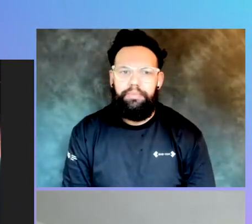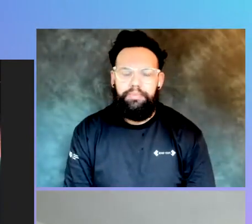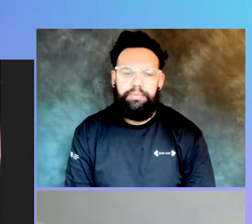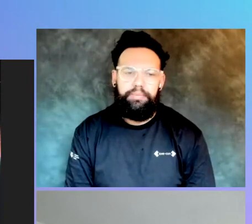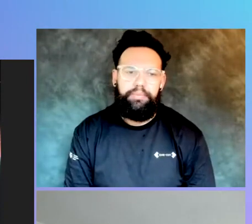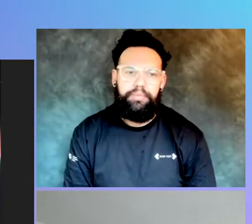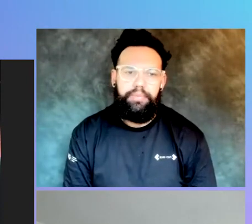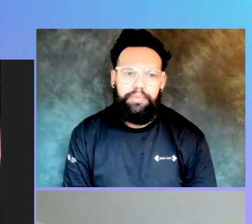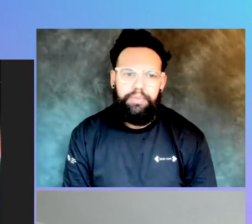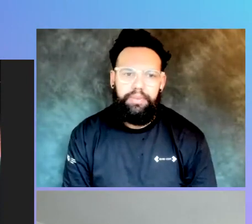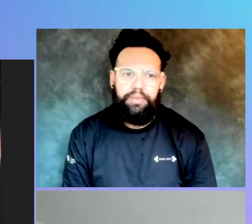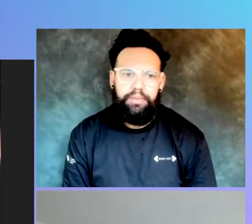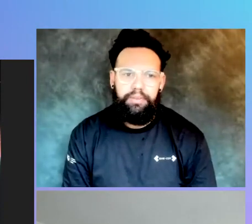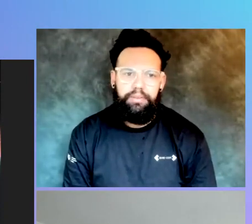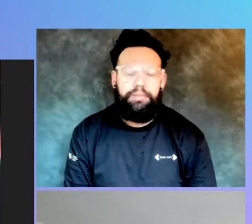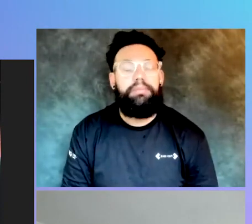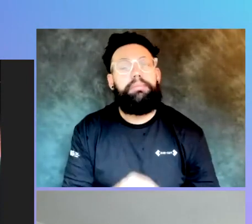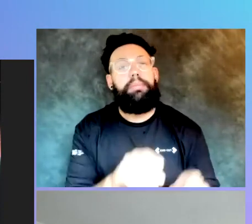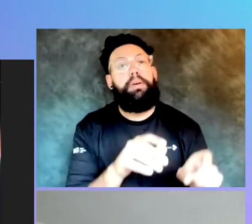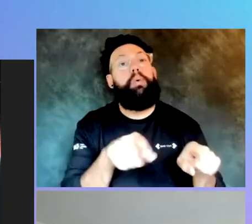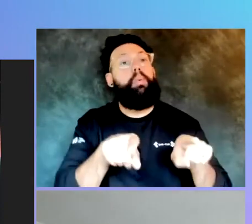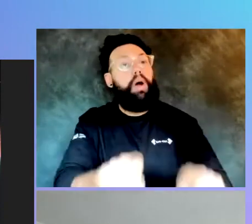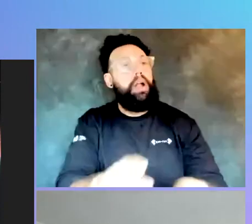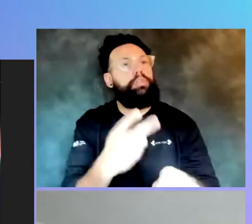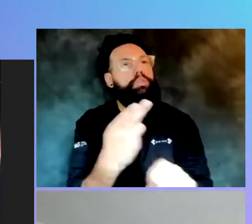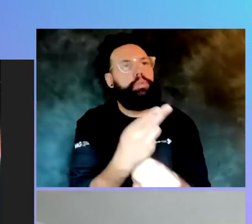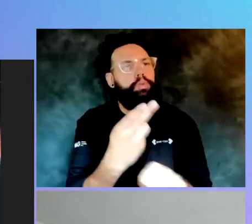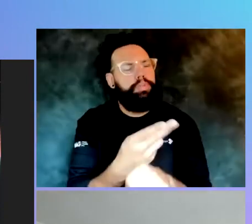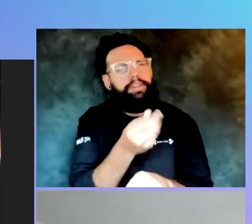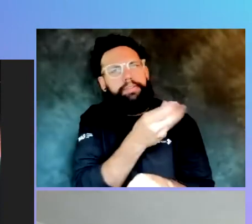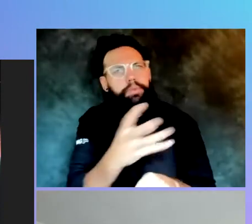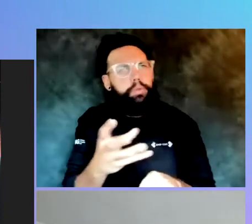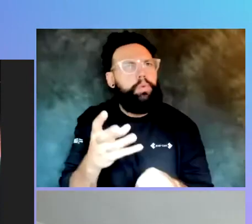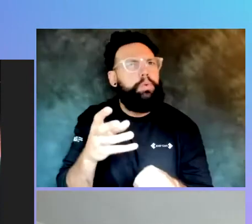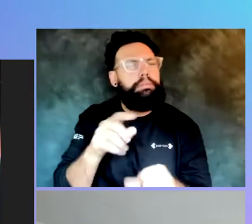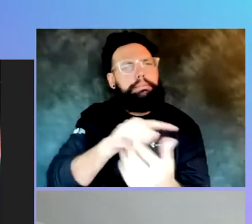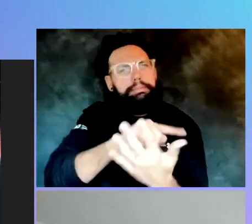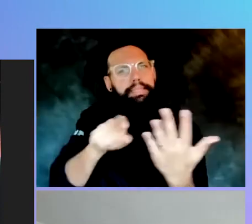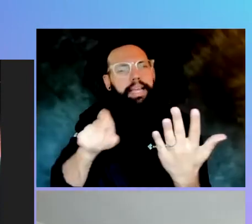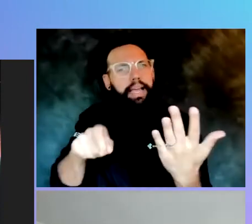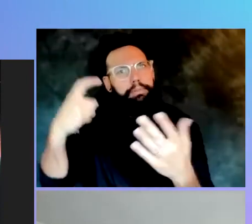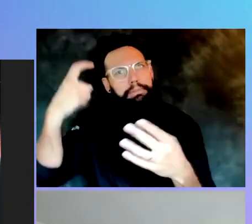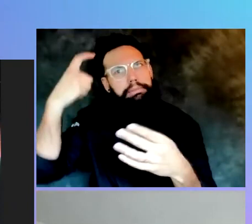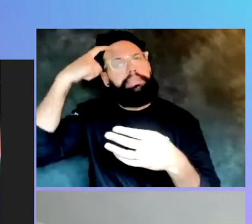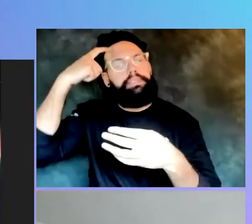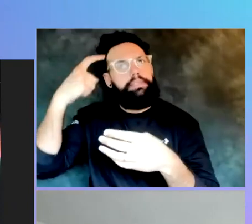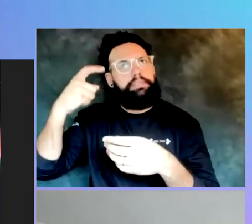of certain considerations while using these tools. Bias for